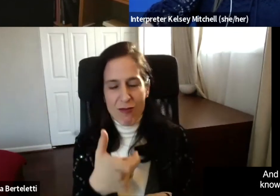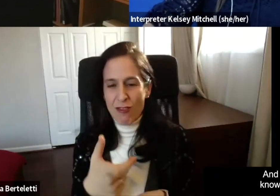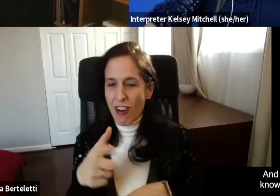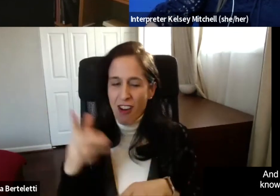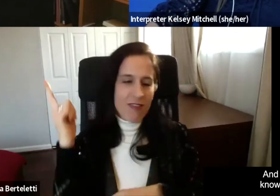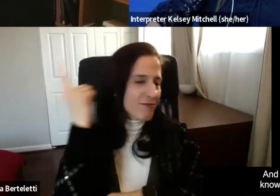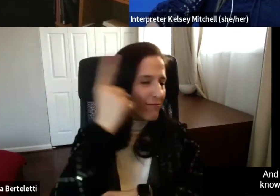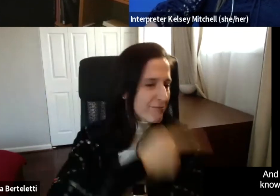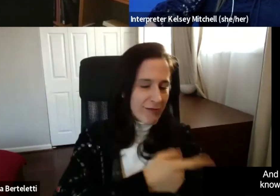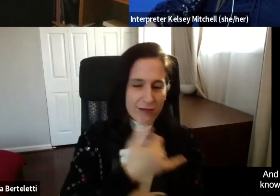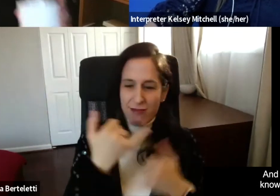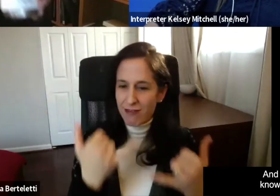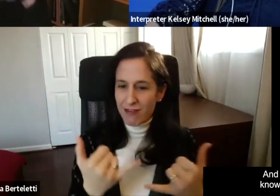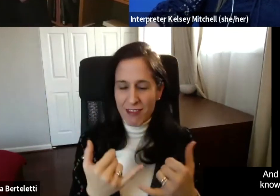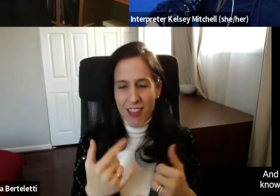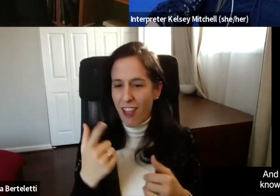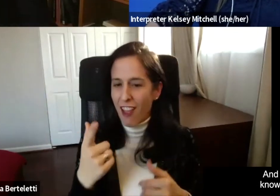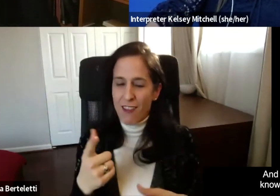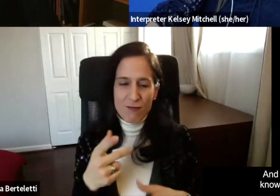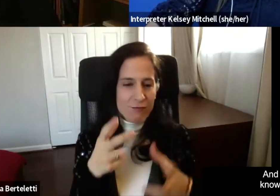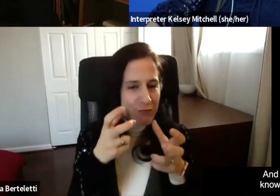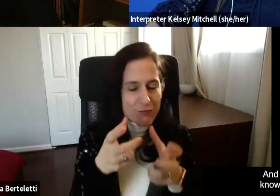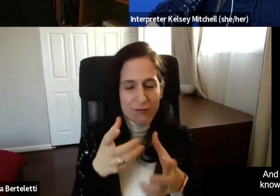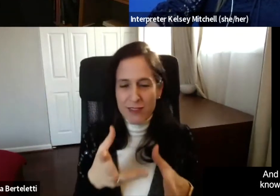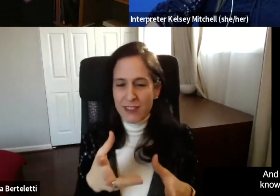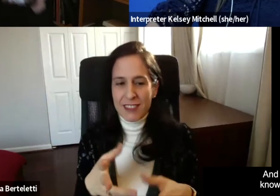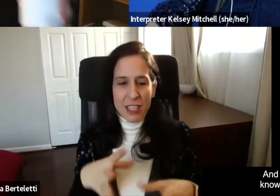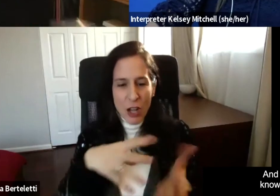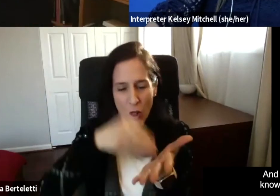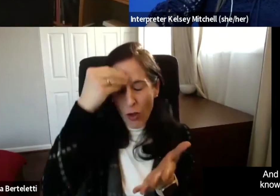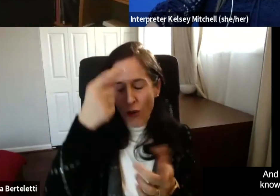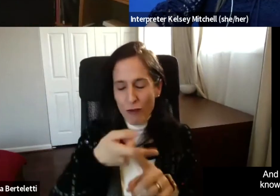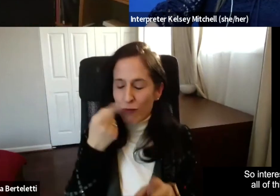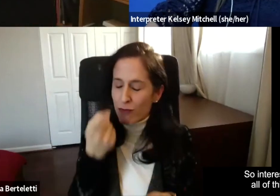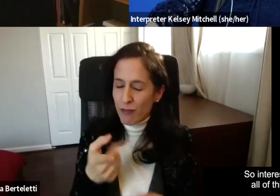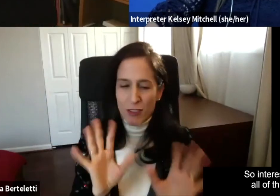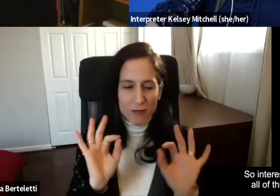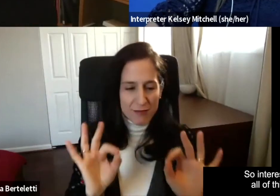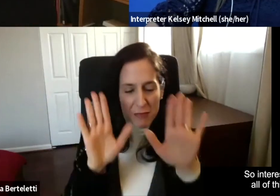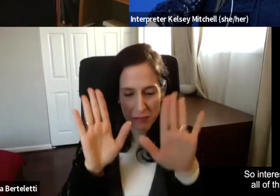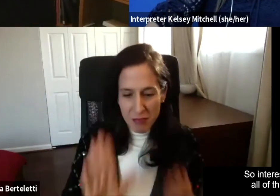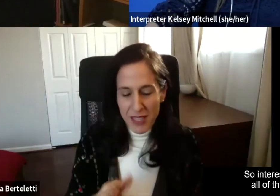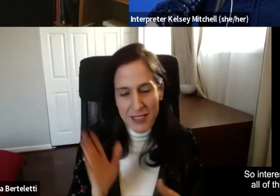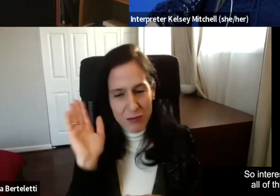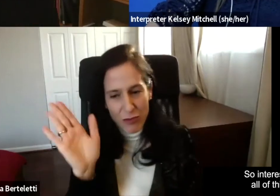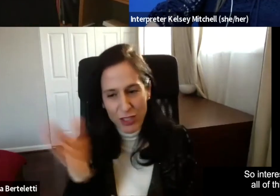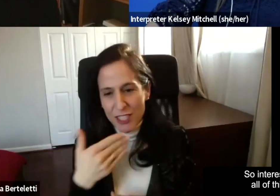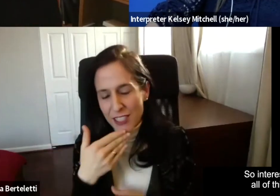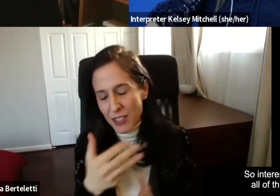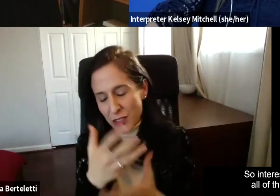and i think i could you know watch this all day